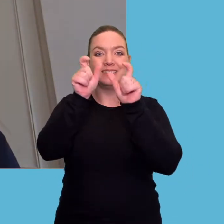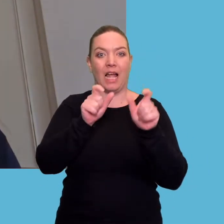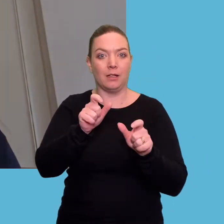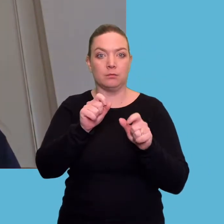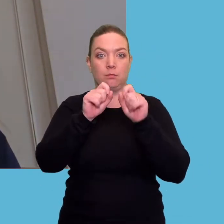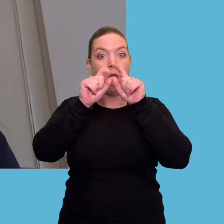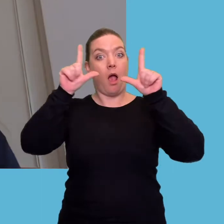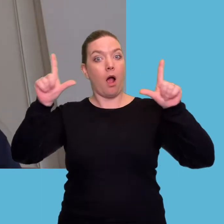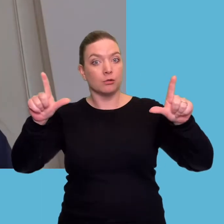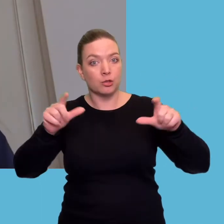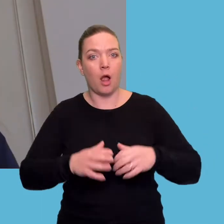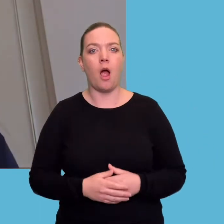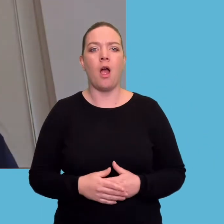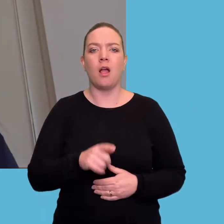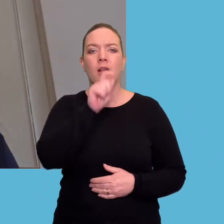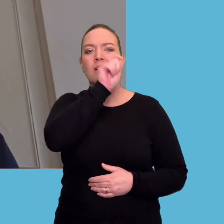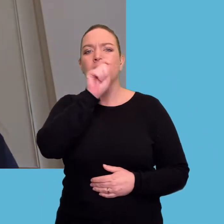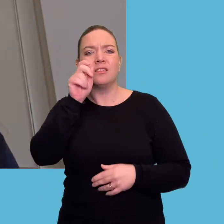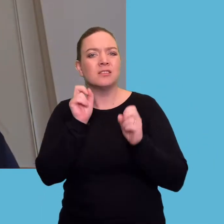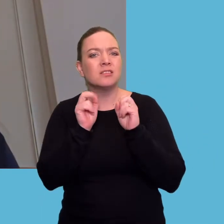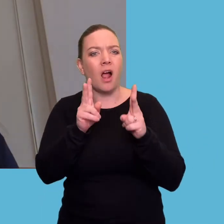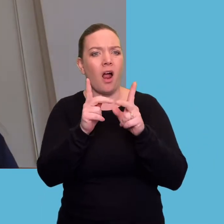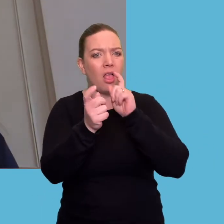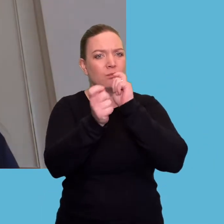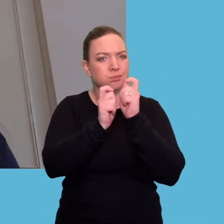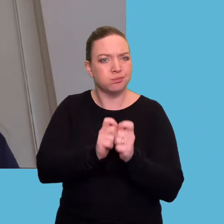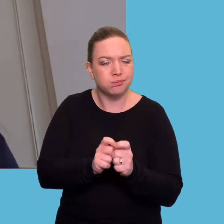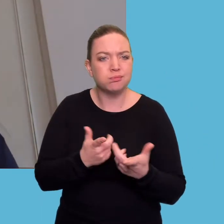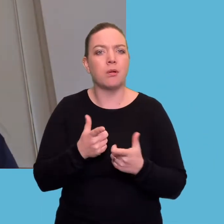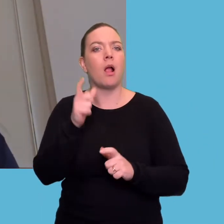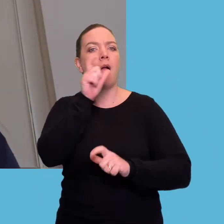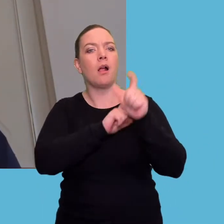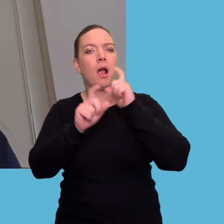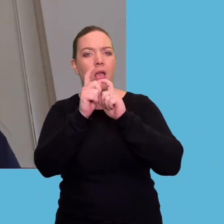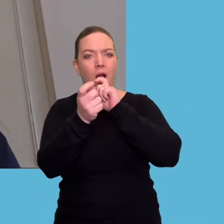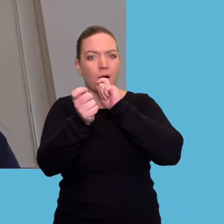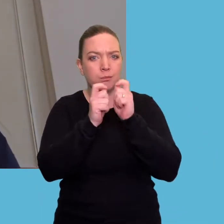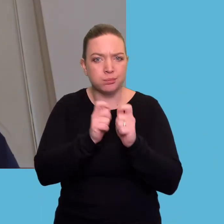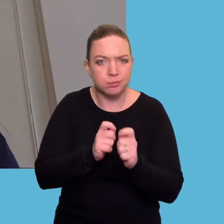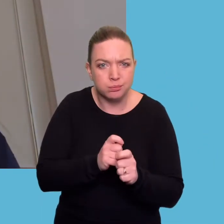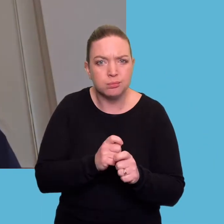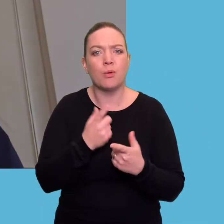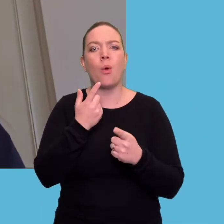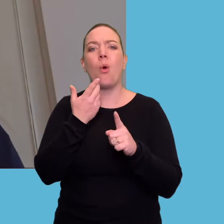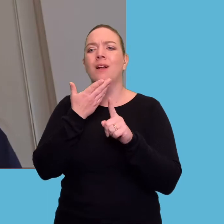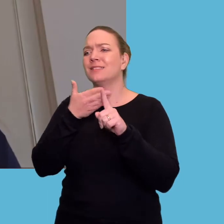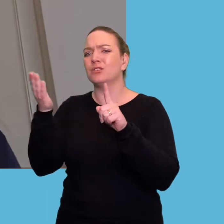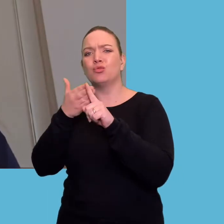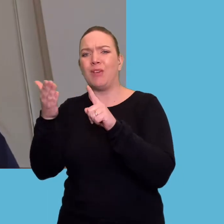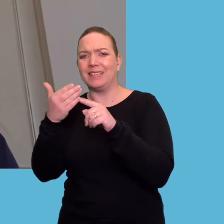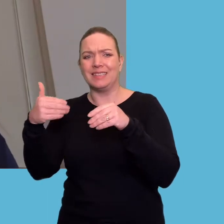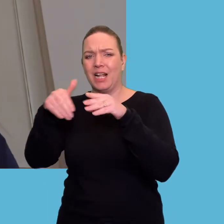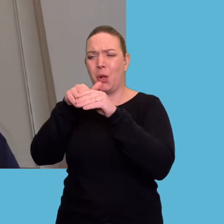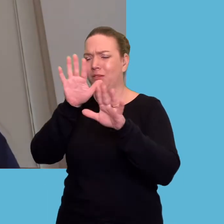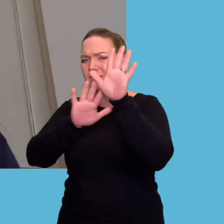which includes making text larger, changing fonts, changing colors, hiding distracting content